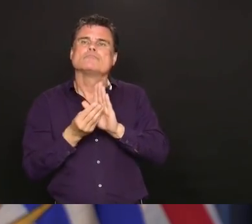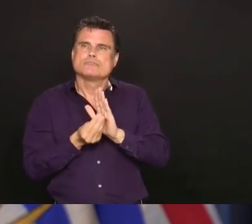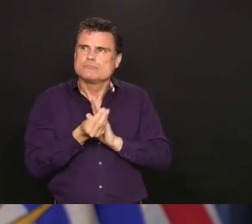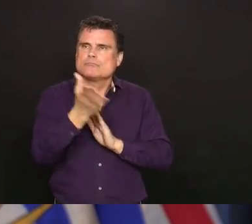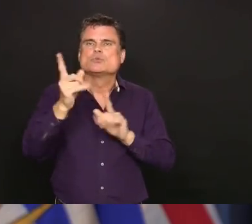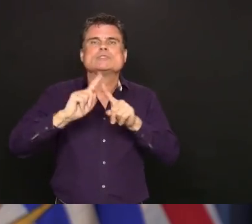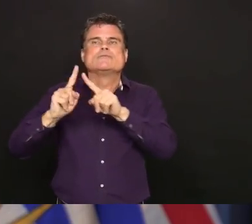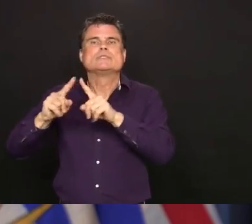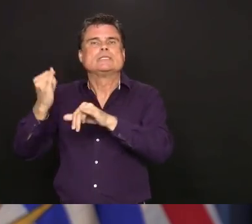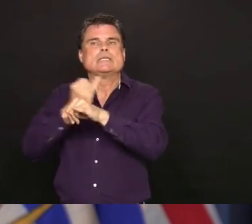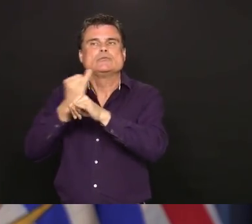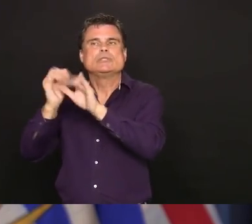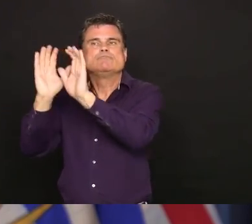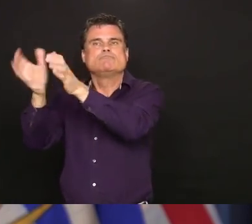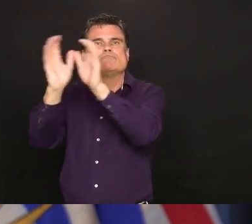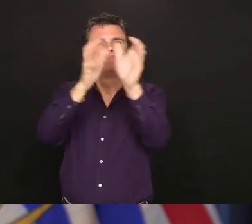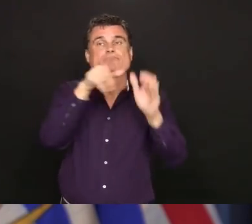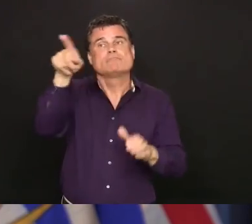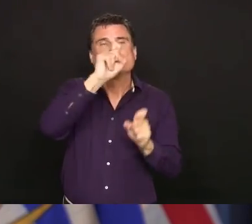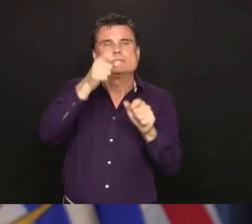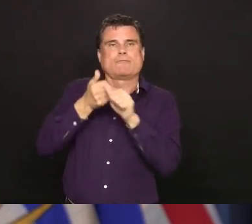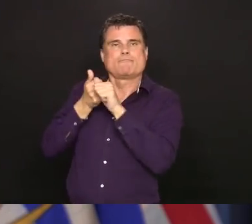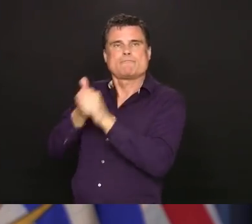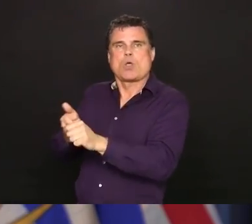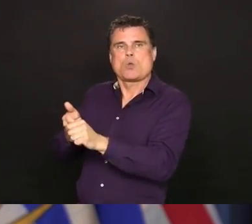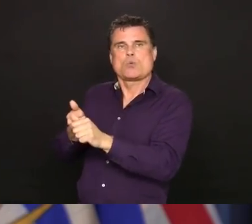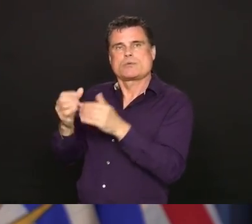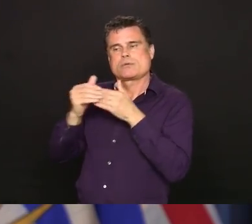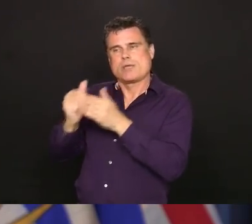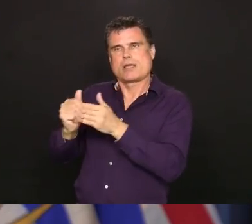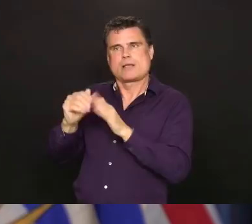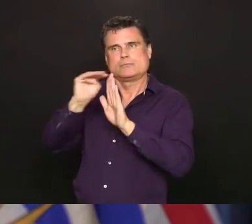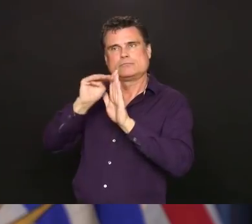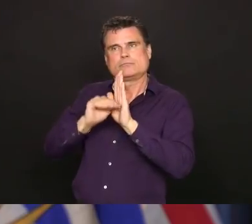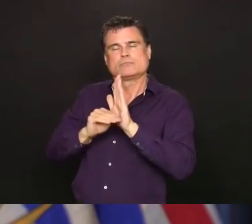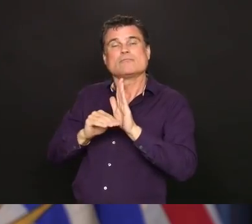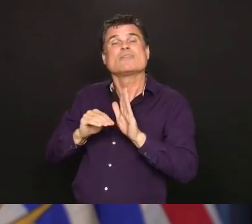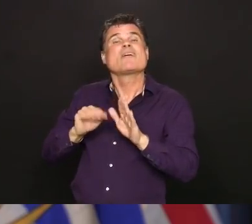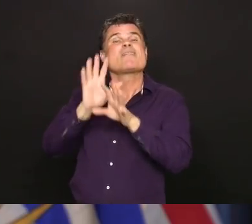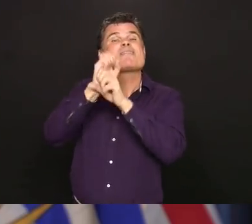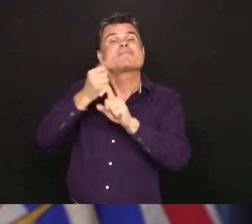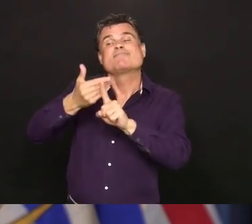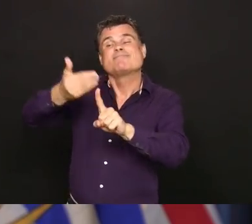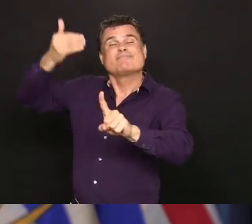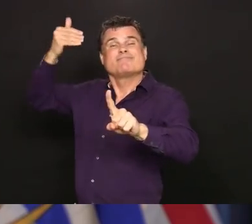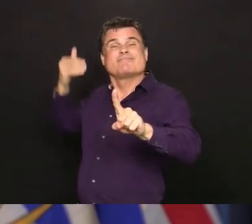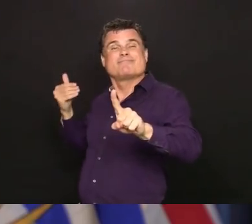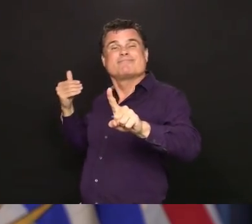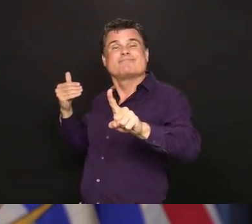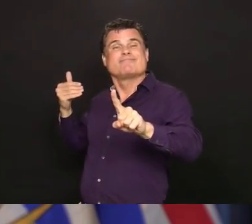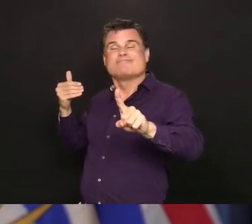will then allow for spread in our community community, those are the things that are most important important.